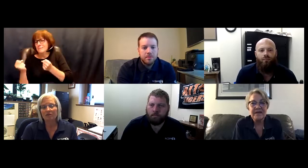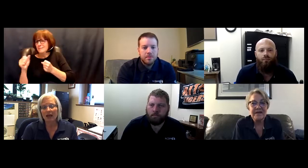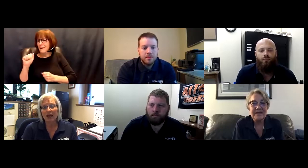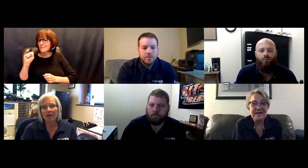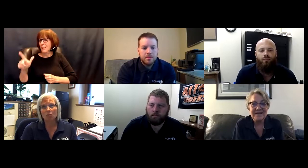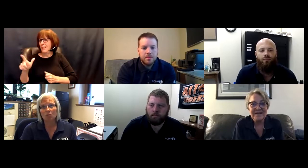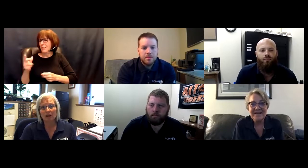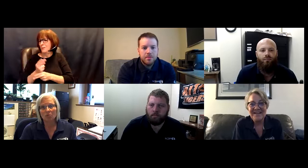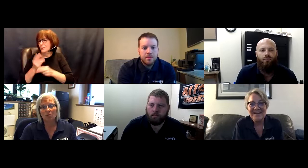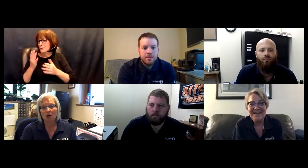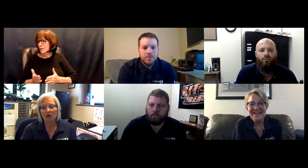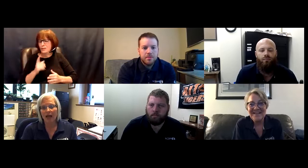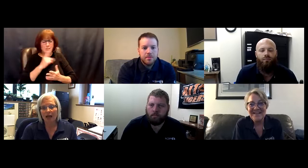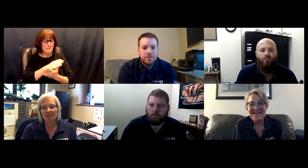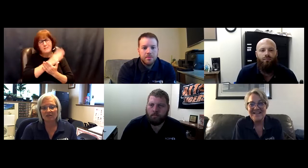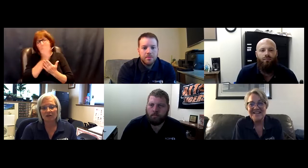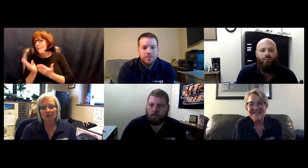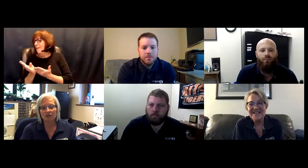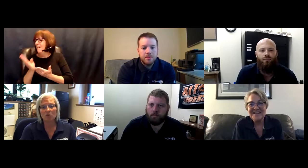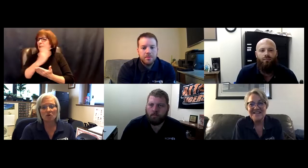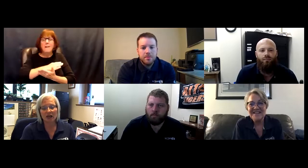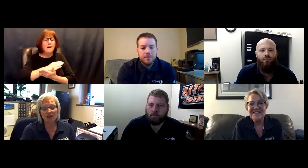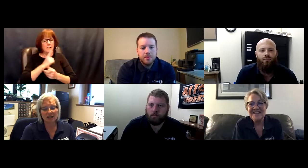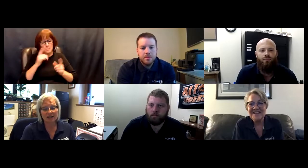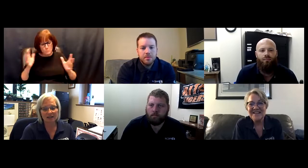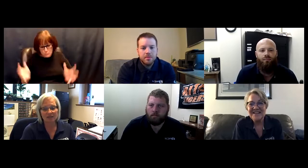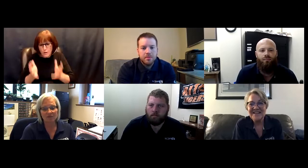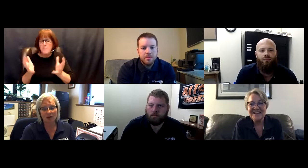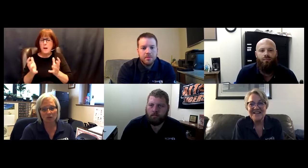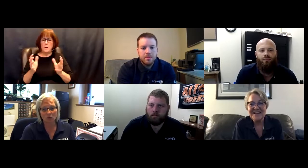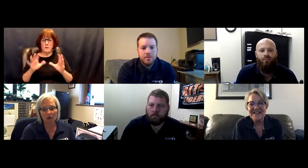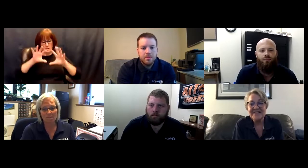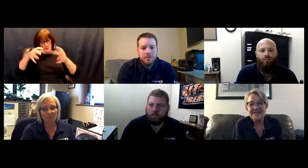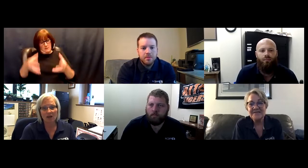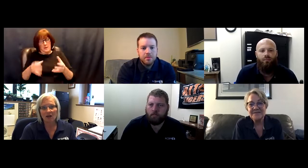They really promote an atmosphere of communication access for everyone.